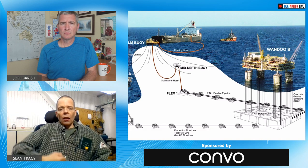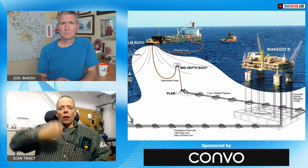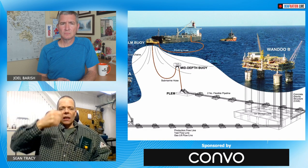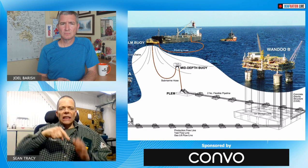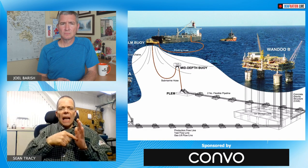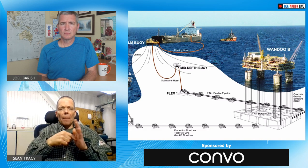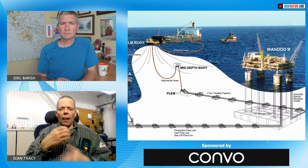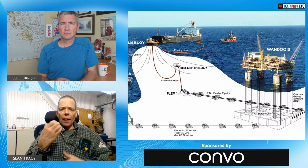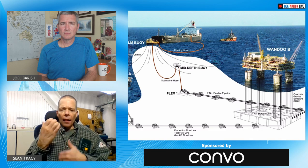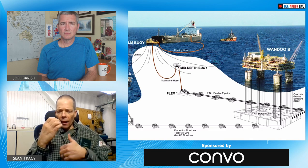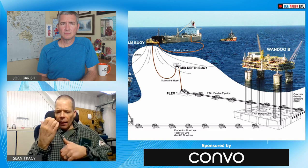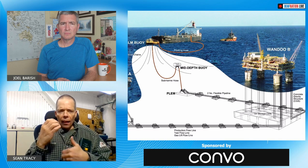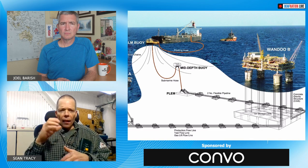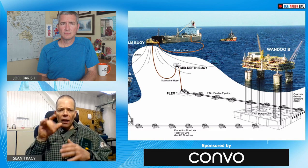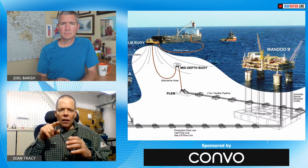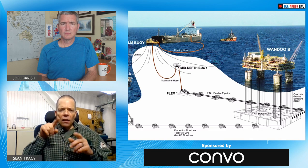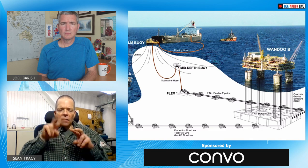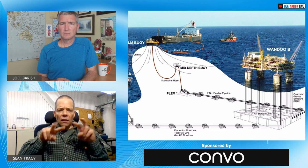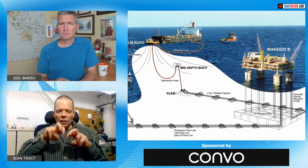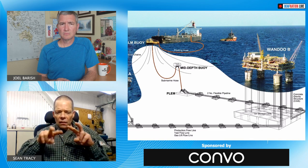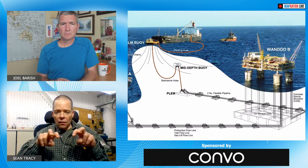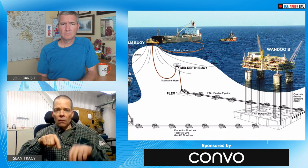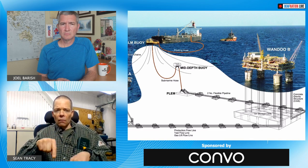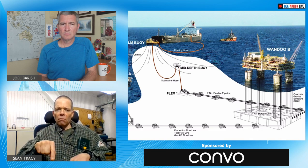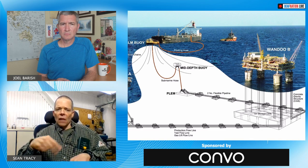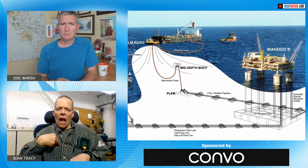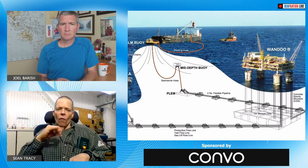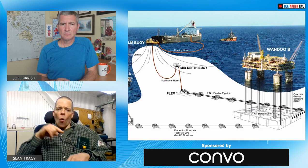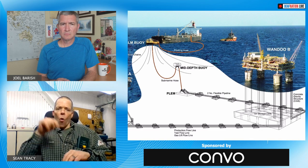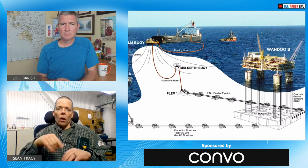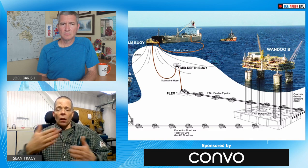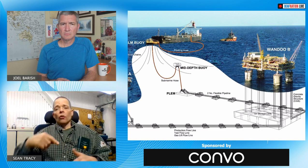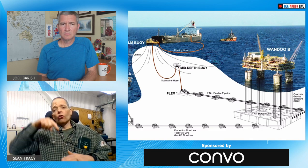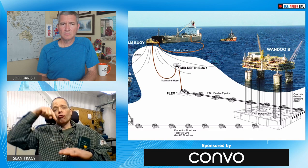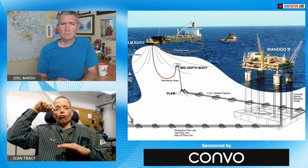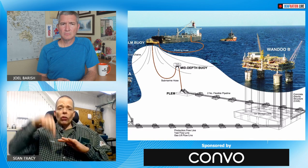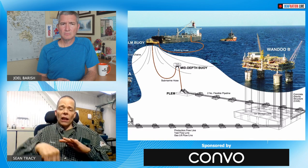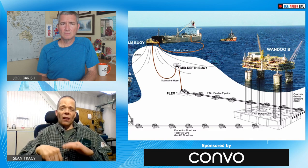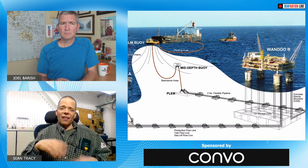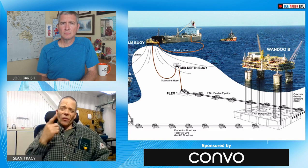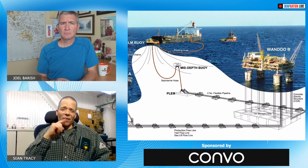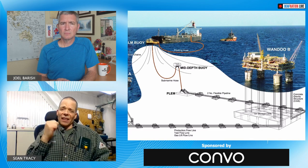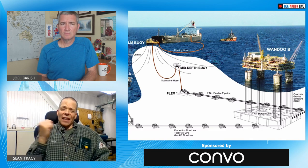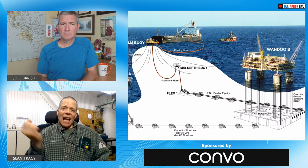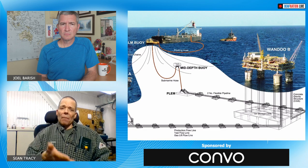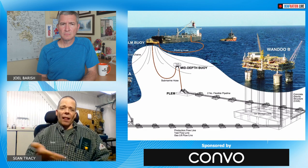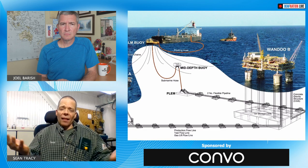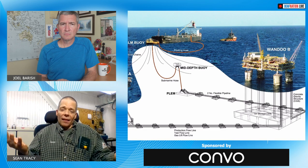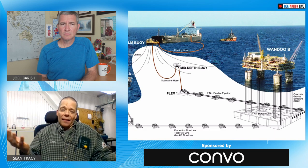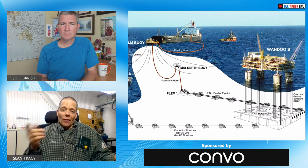bring up a sample to analyze. If the sample looks good, they might go ahead and drill in that location. But really, it's all just a gamble.